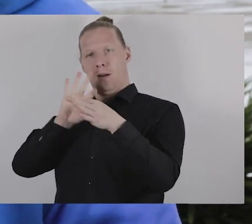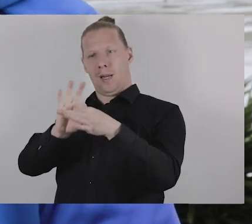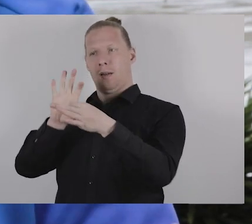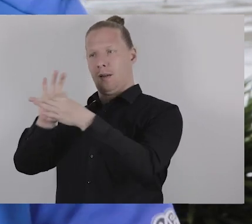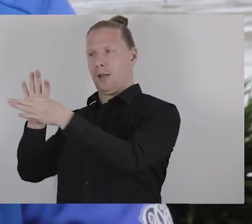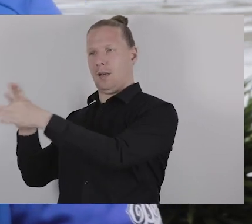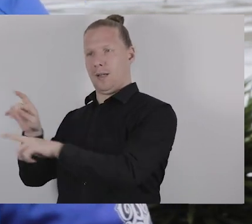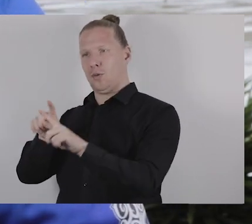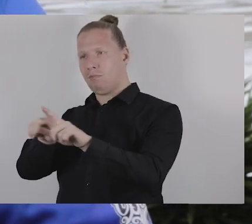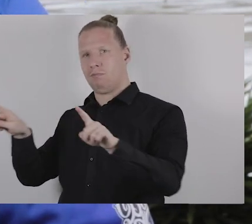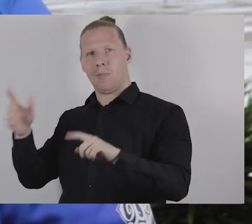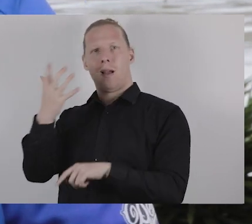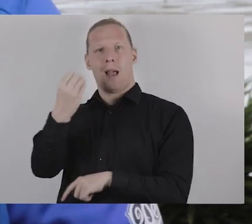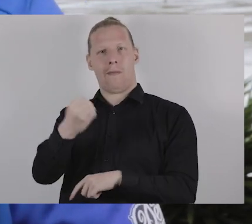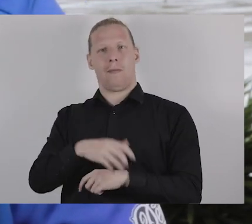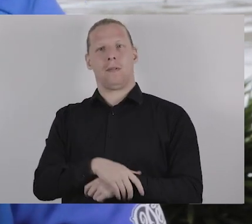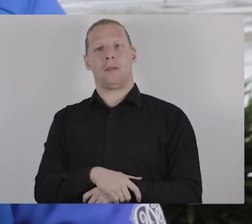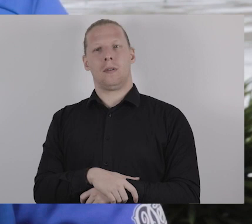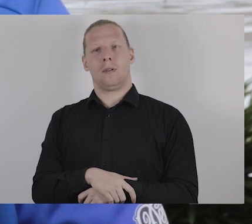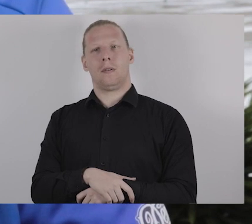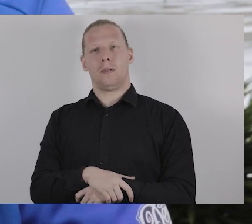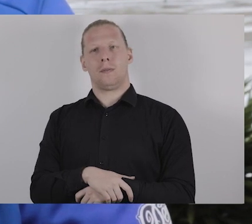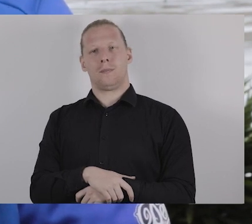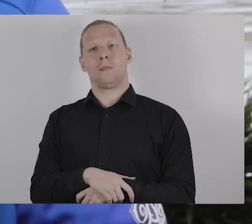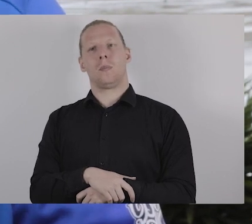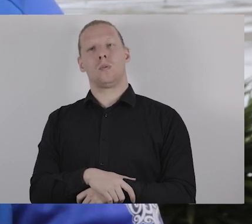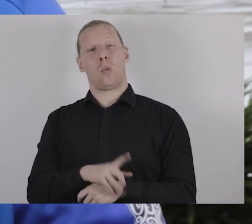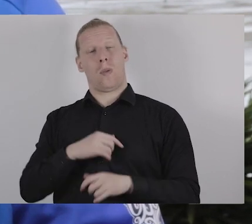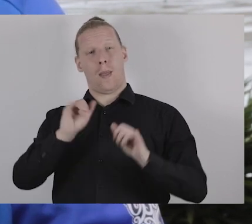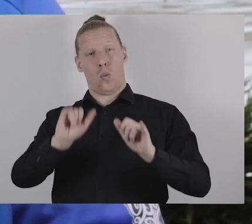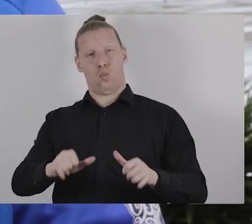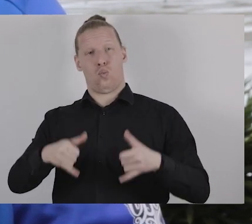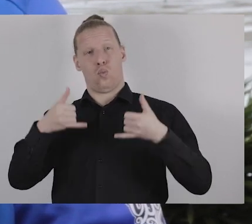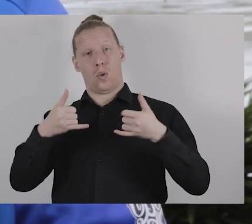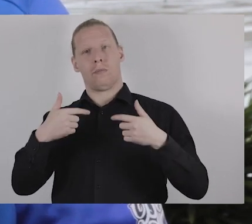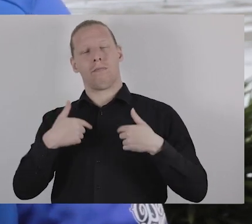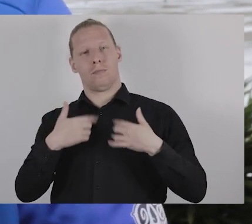And this award... given to me acknowledges the connections between us all,